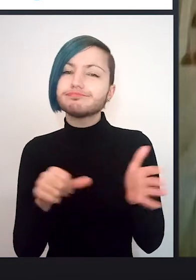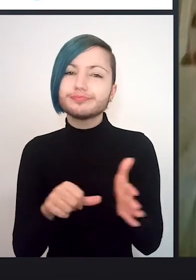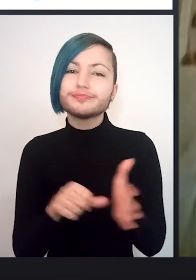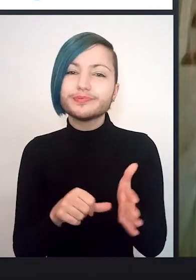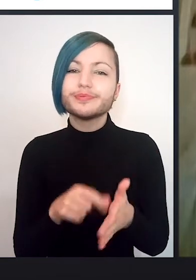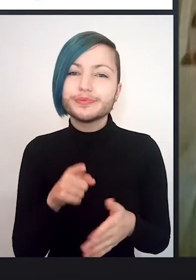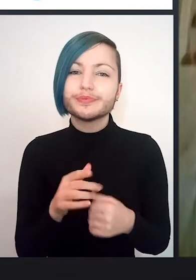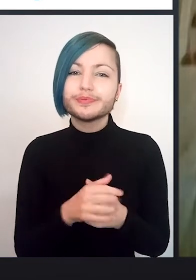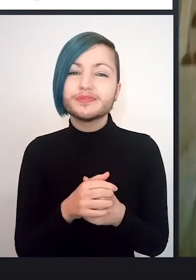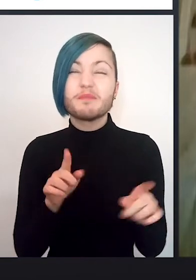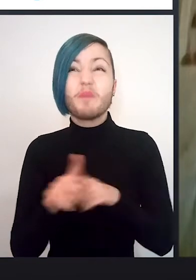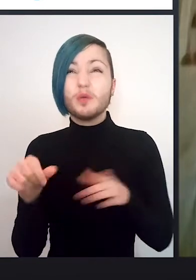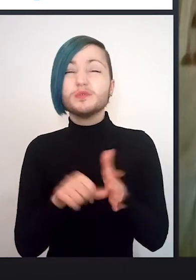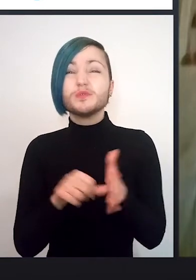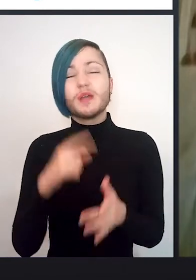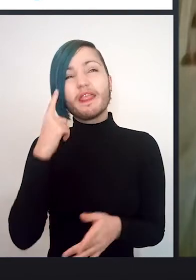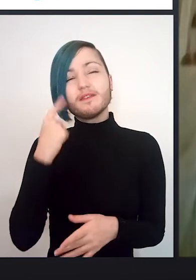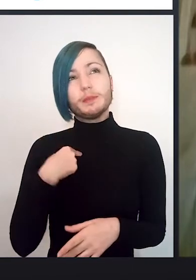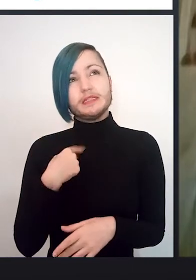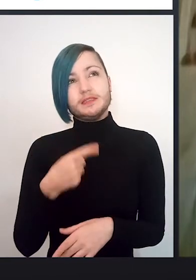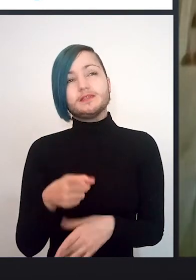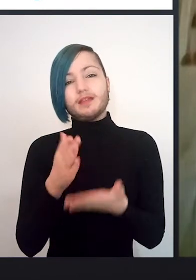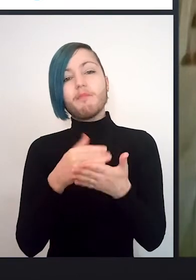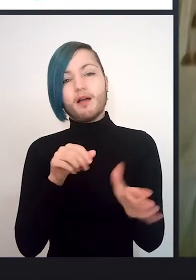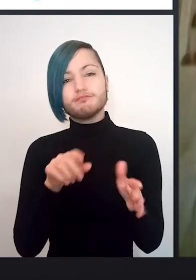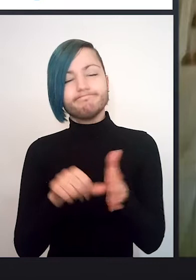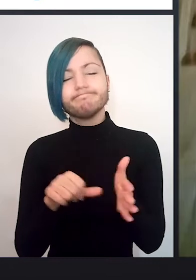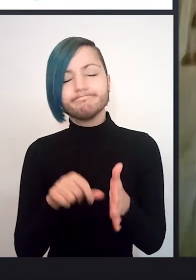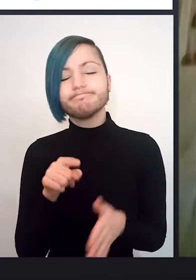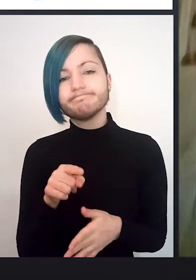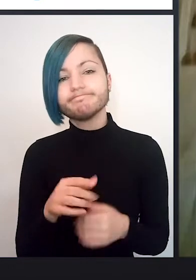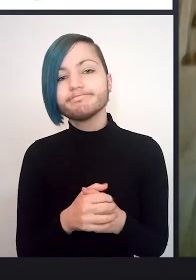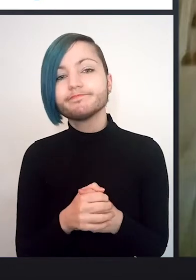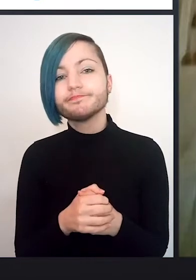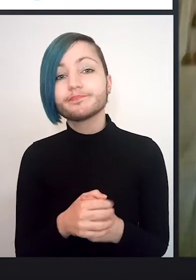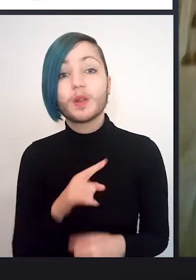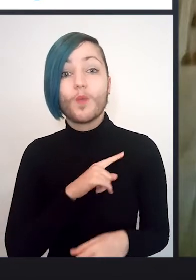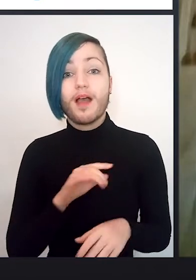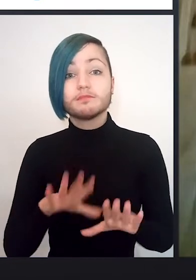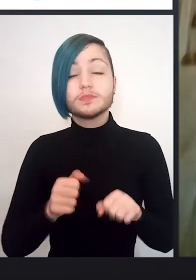That's probably the hardest part of the whole thing really because you're starting to pee again